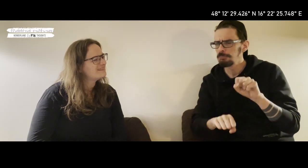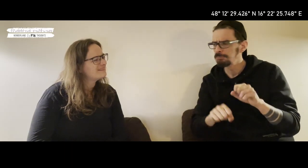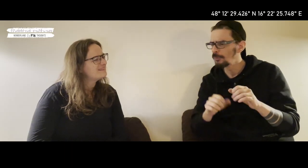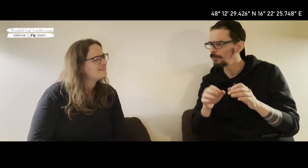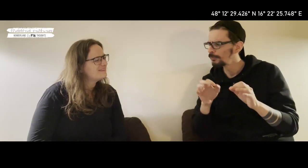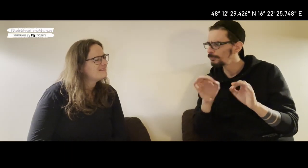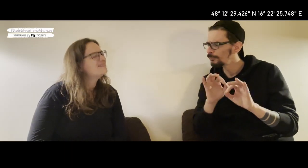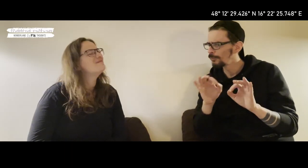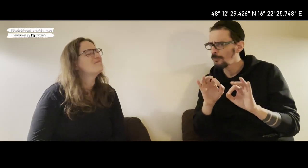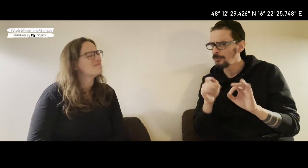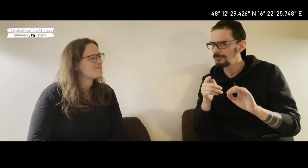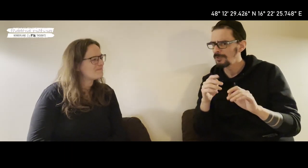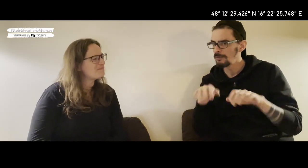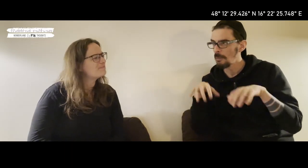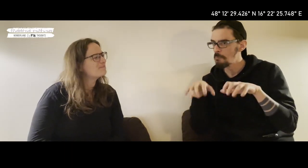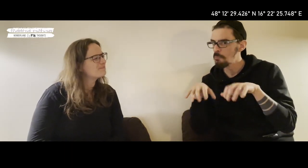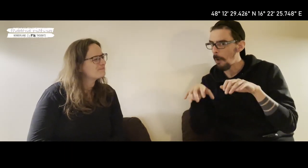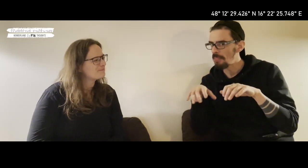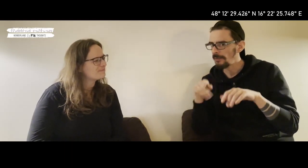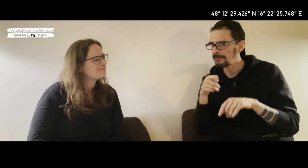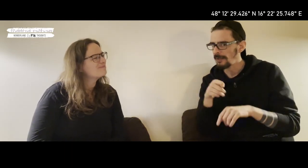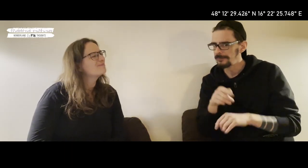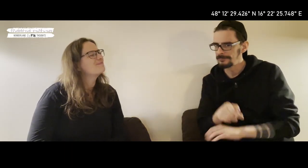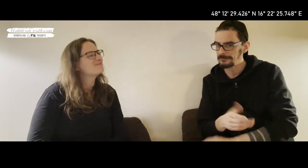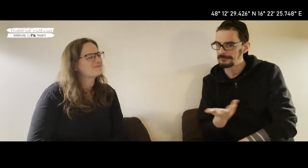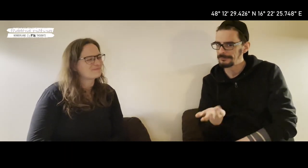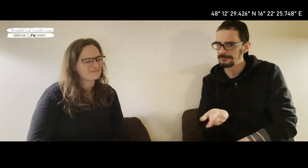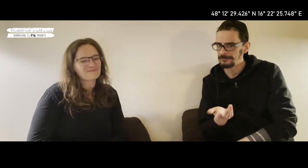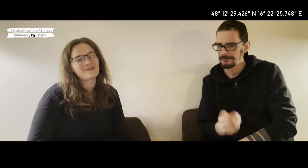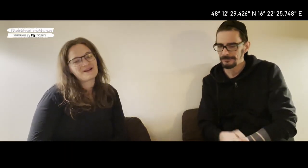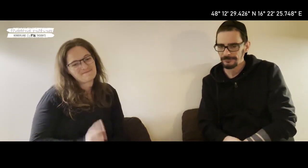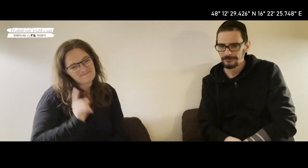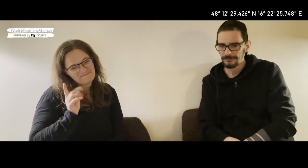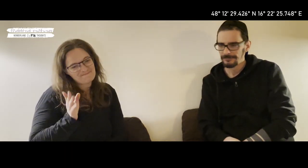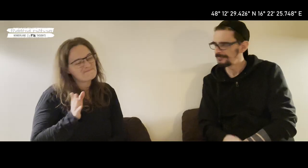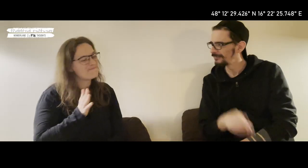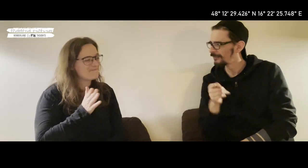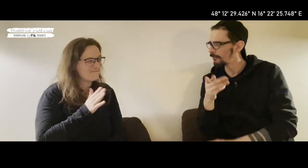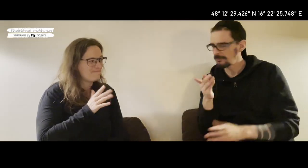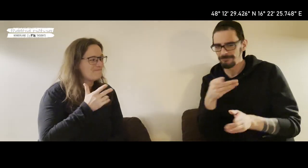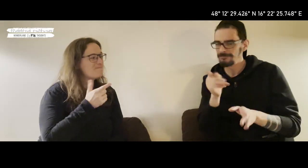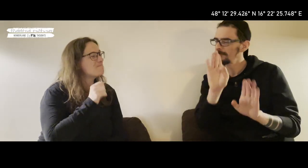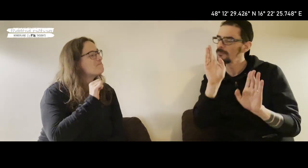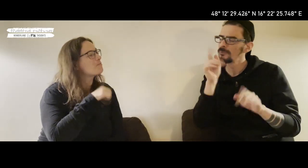whether it was an electronic failure or a poltergeist. Yes, either one or the other.